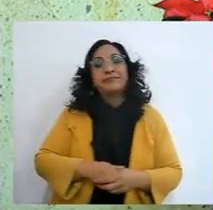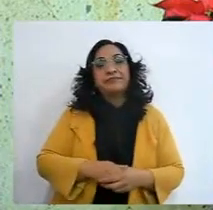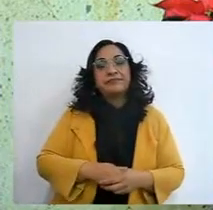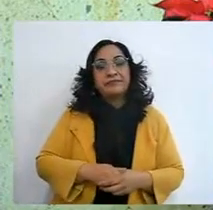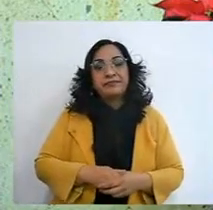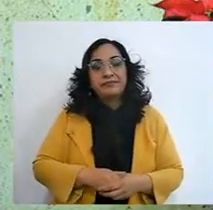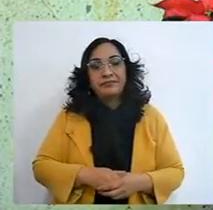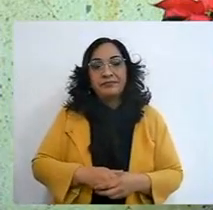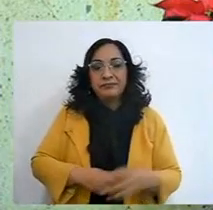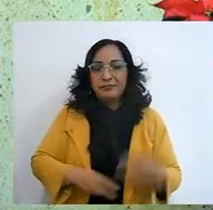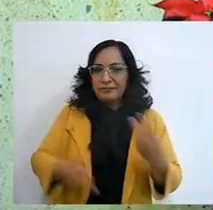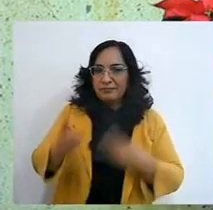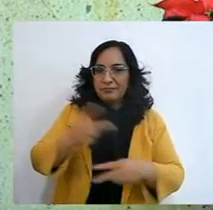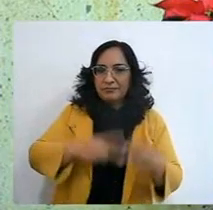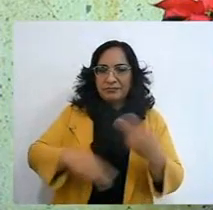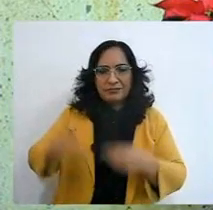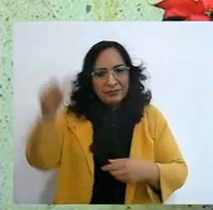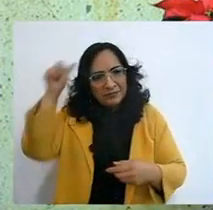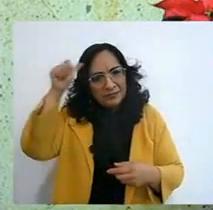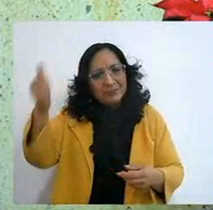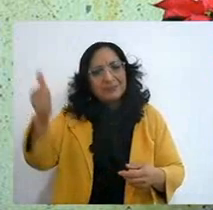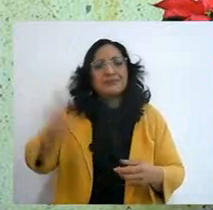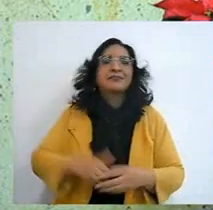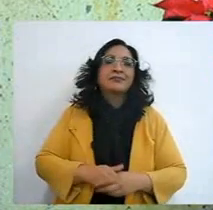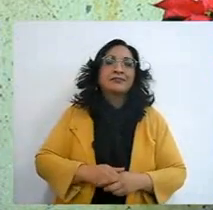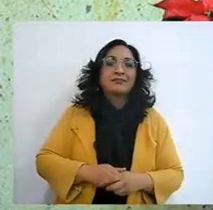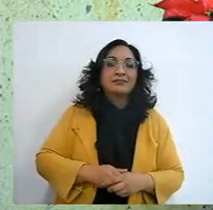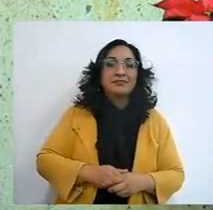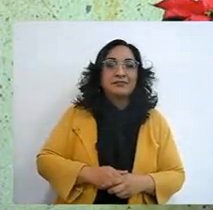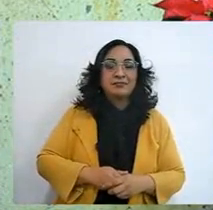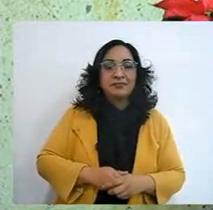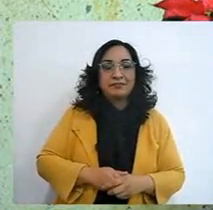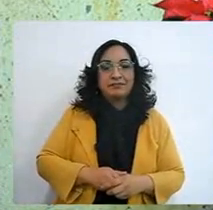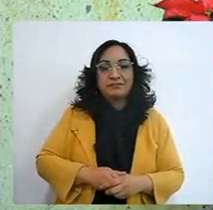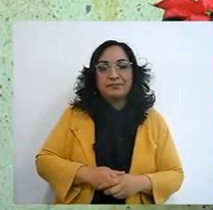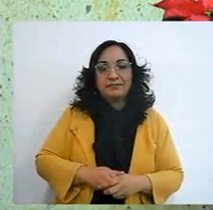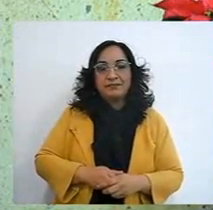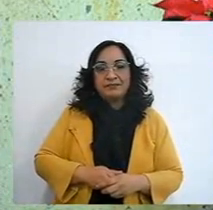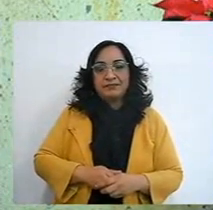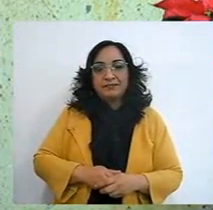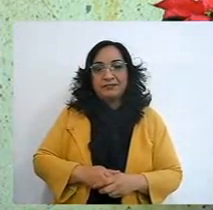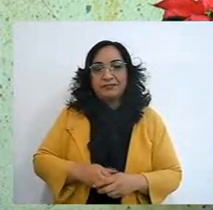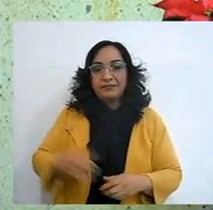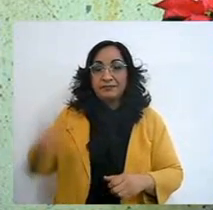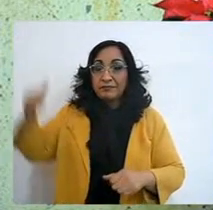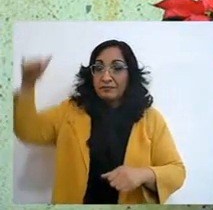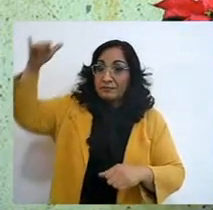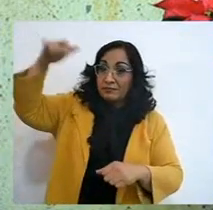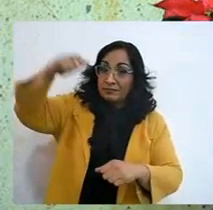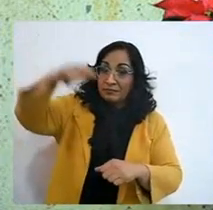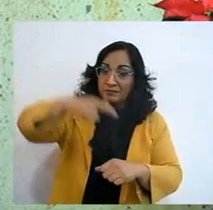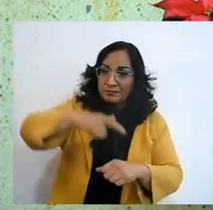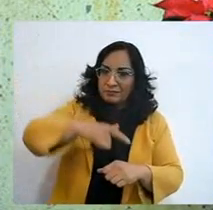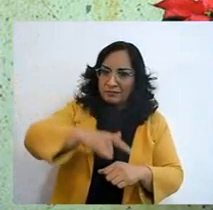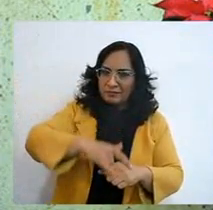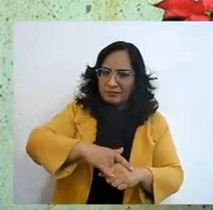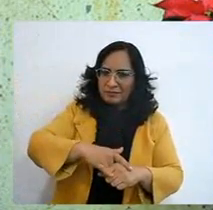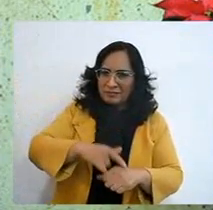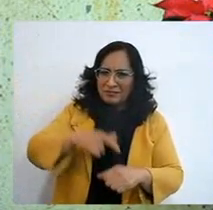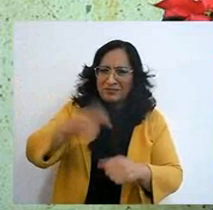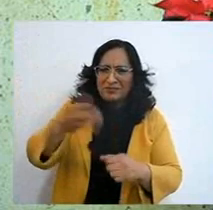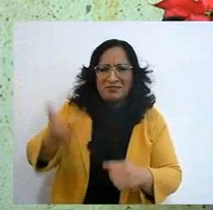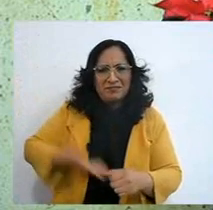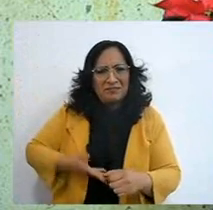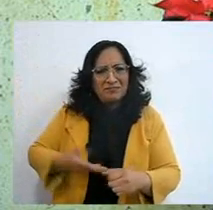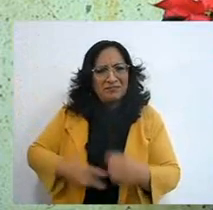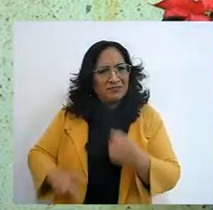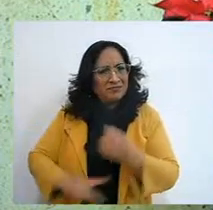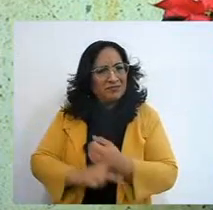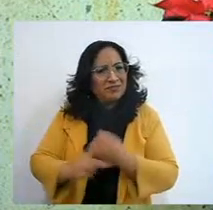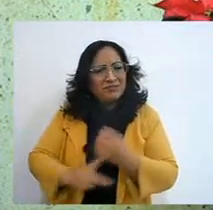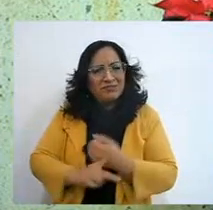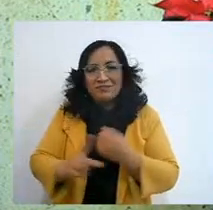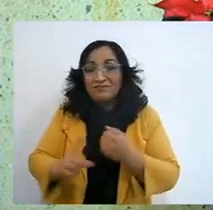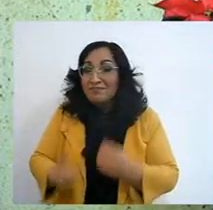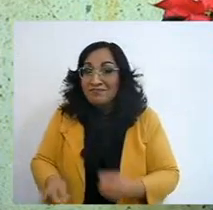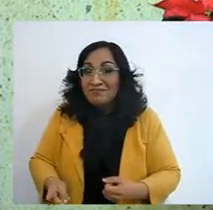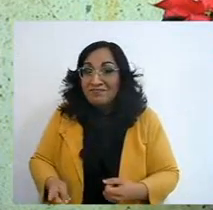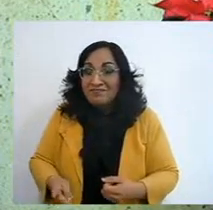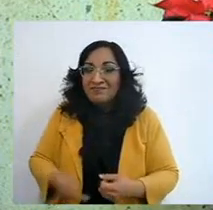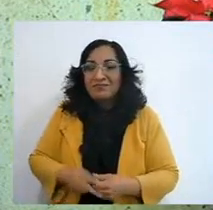I was going to Tijuana, the plane began to fail one of the engines, and not to change, it touched me on the side of the wing,